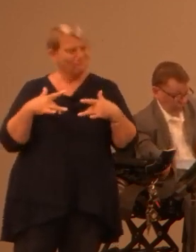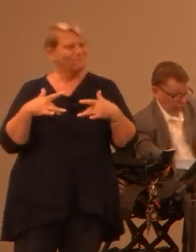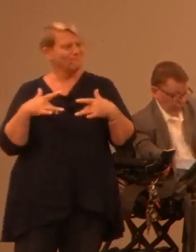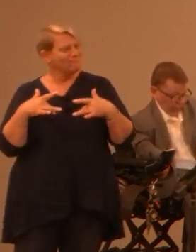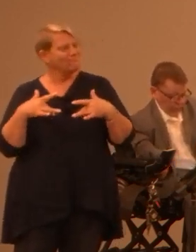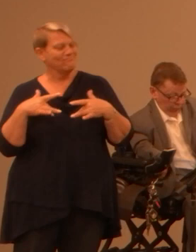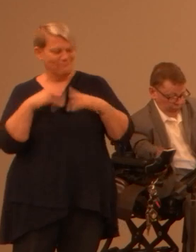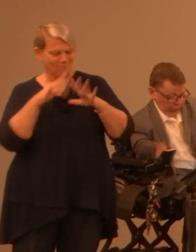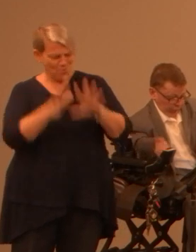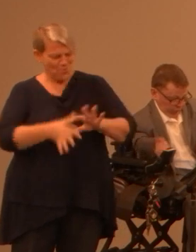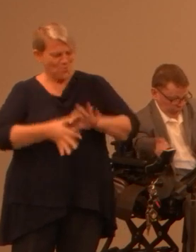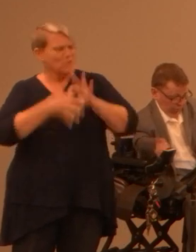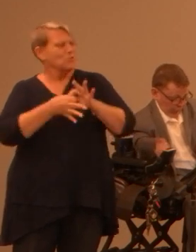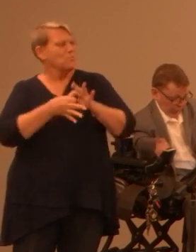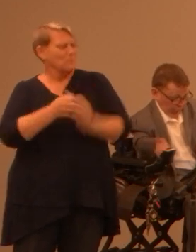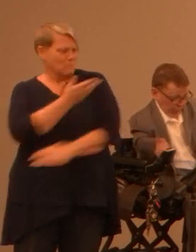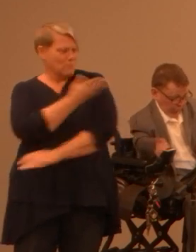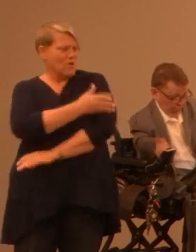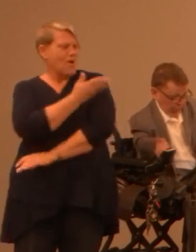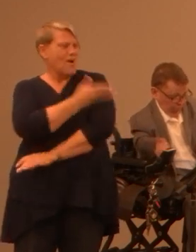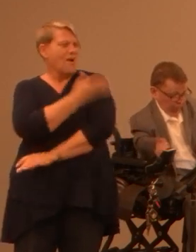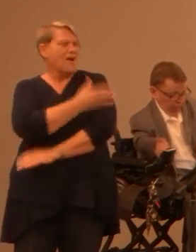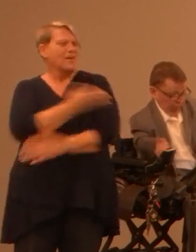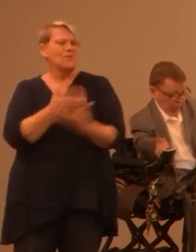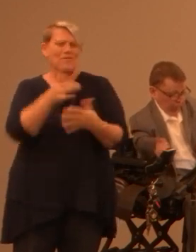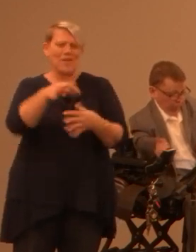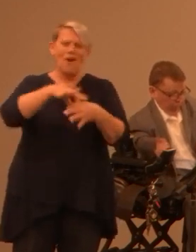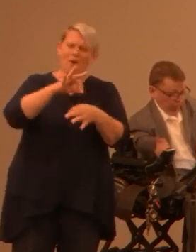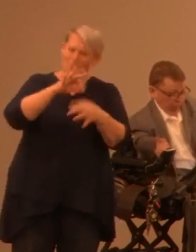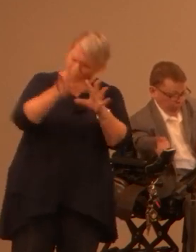and pride in that nomination. Own it because it's an incredible